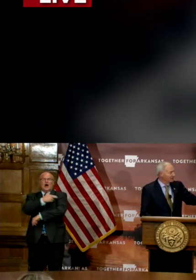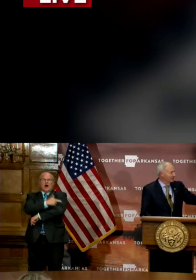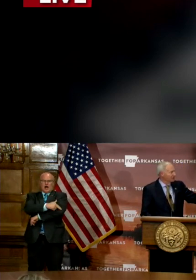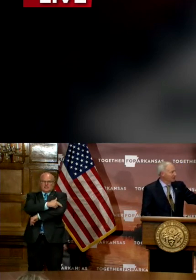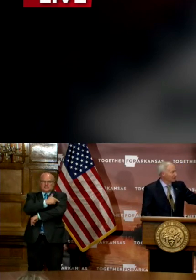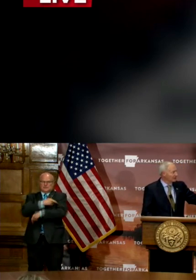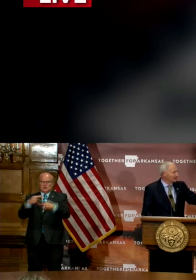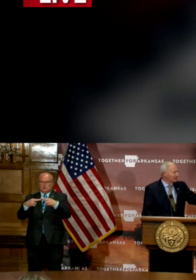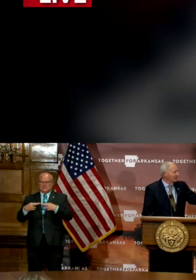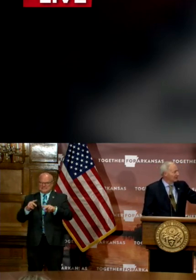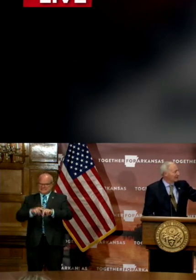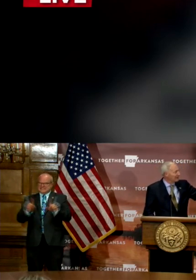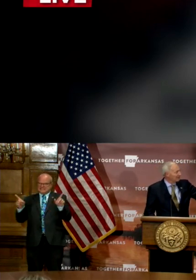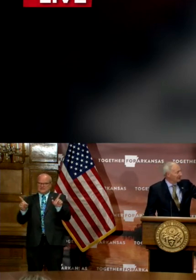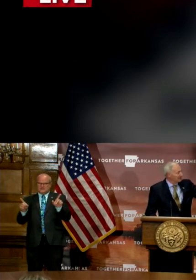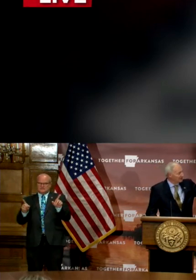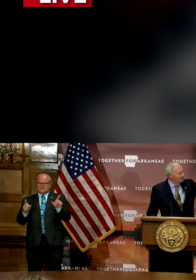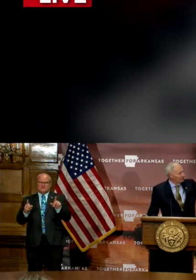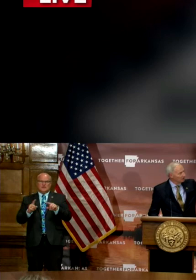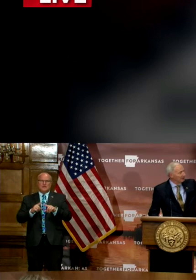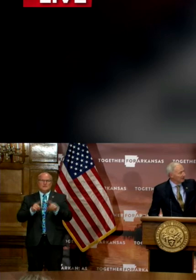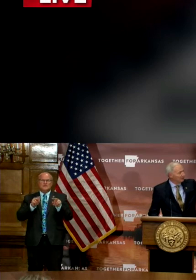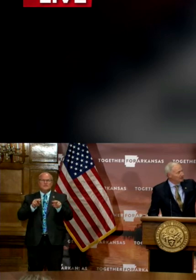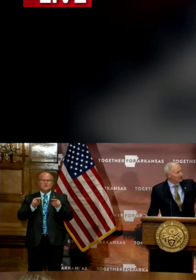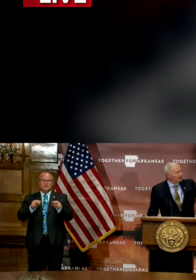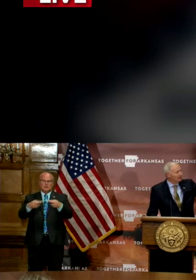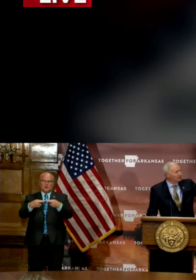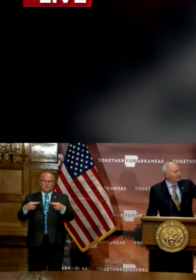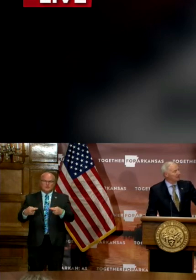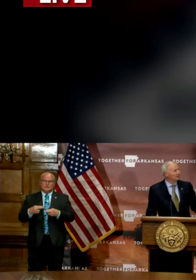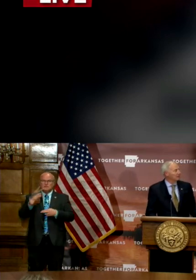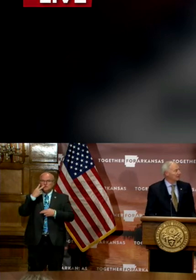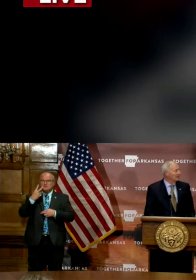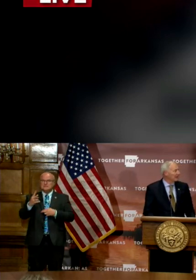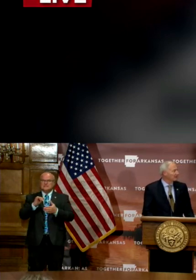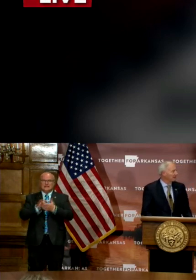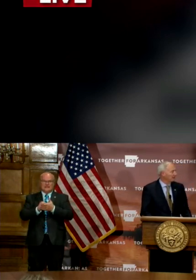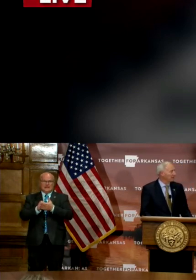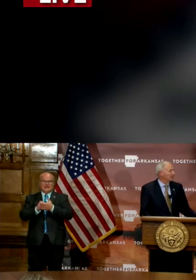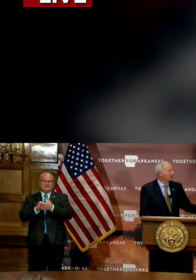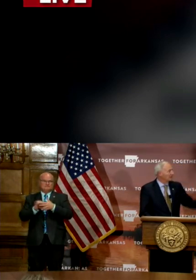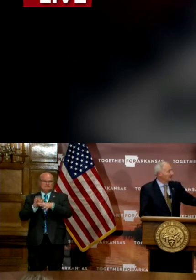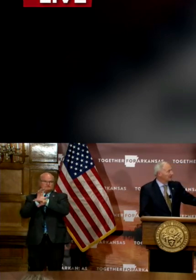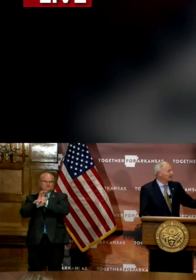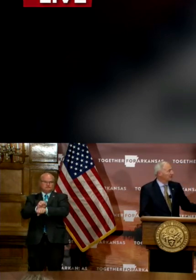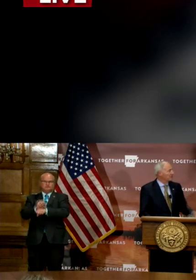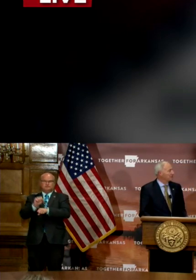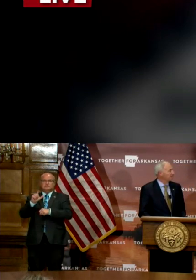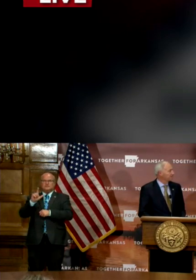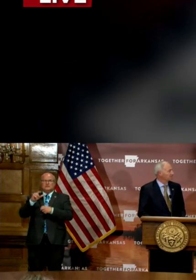7 TO 19 -- YOU SEE THE GROWTH TREND AT THE METRO. THESE ARE NOT PUBLIC HEALTH BUT HOSPITAL REGIONS.